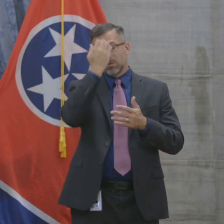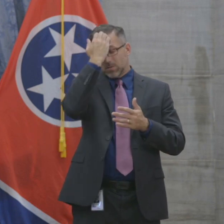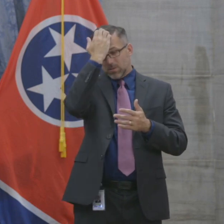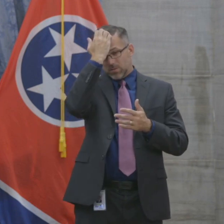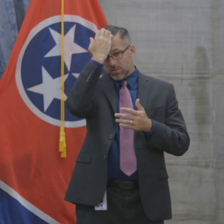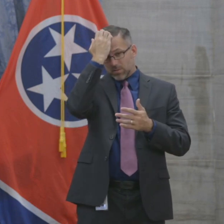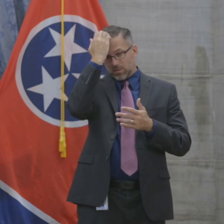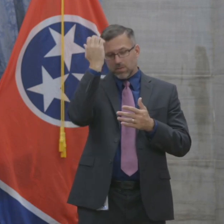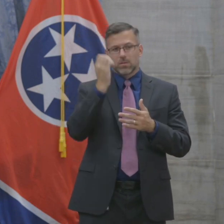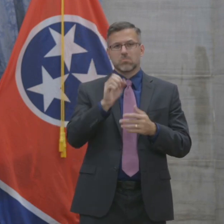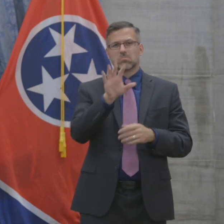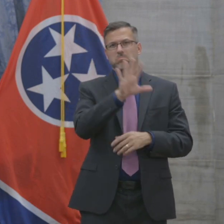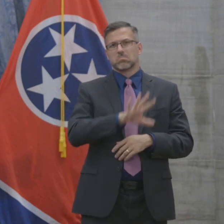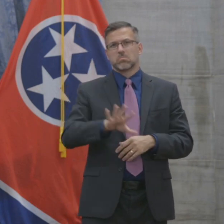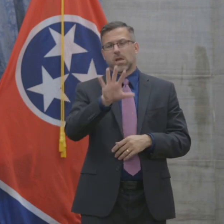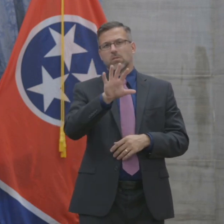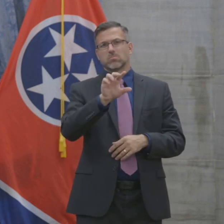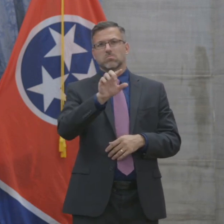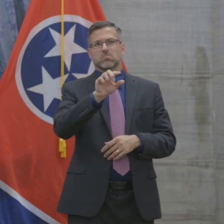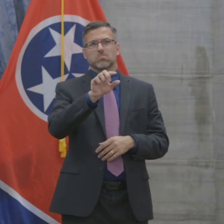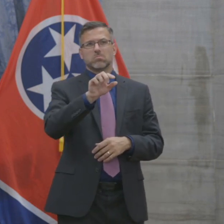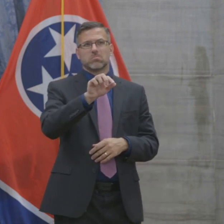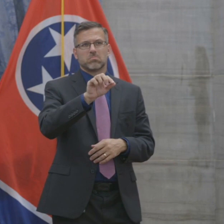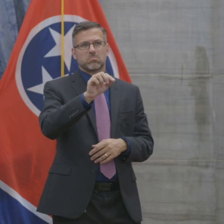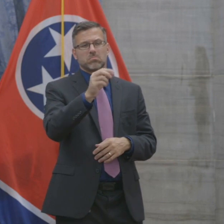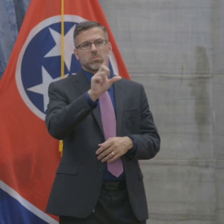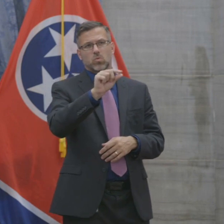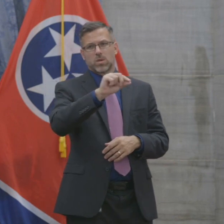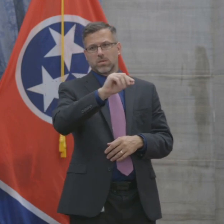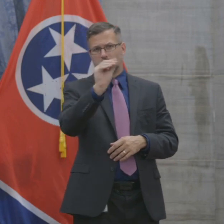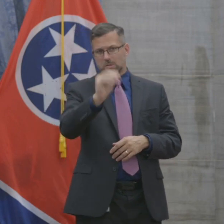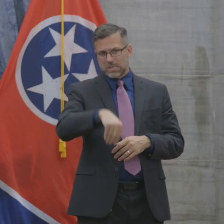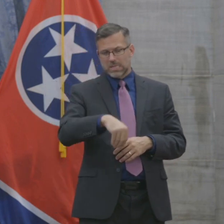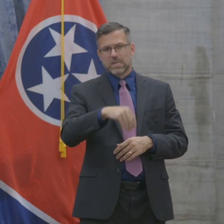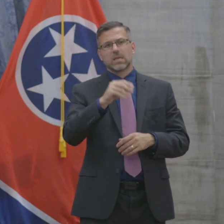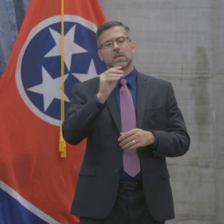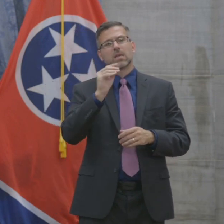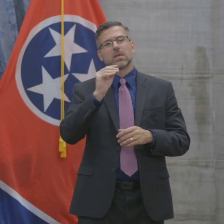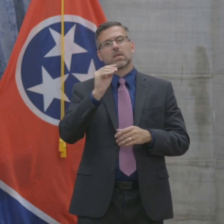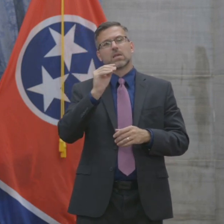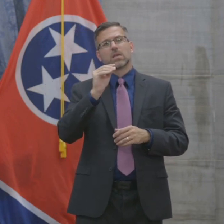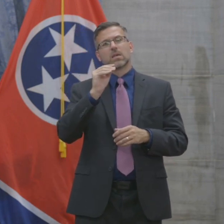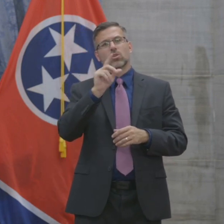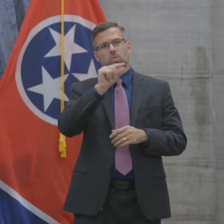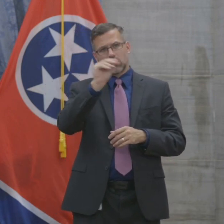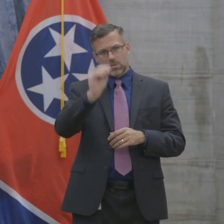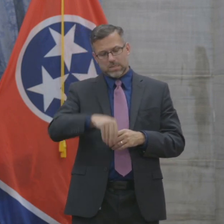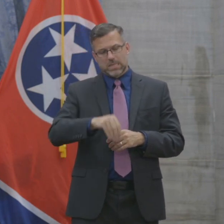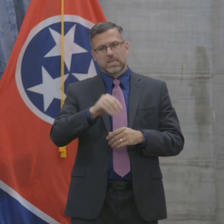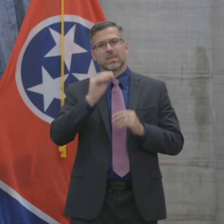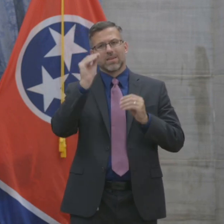learning. COMM. SCHWINN: Sure. So I would direct questions about that specific policy to that local district from the department's perspective, if my